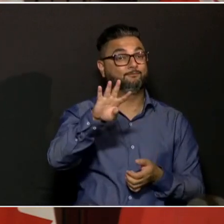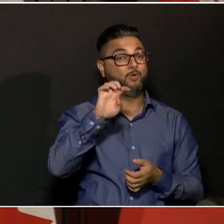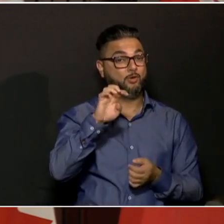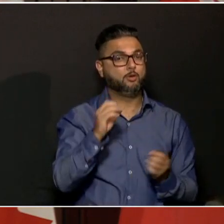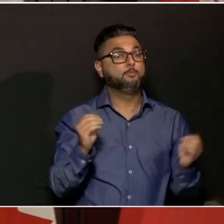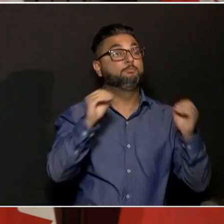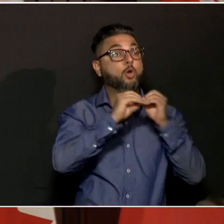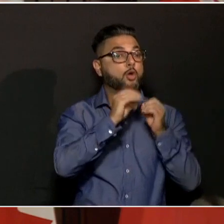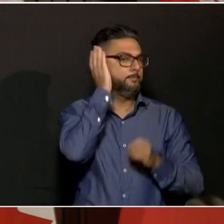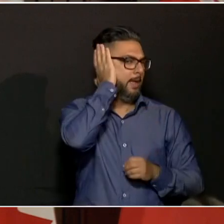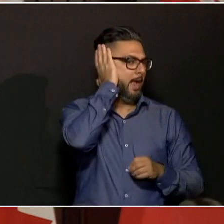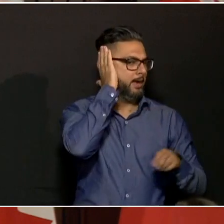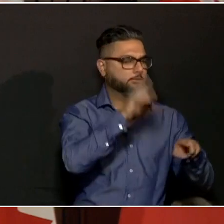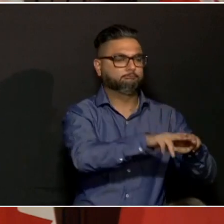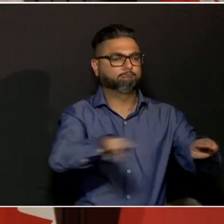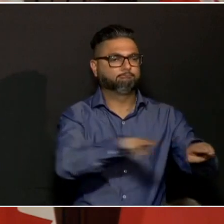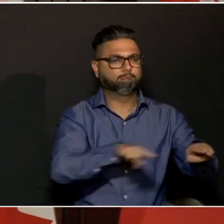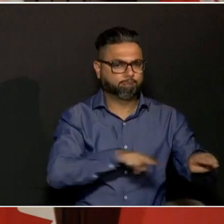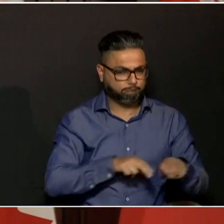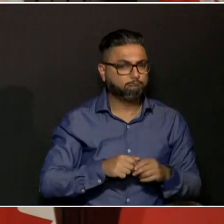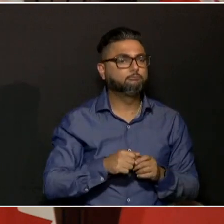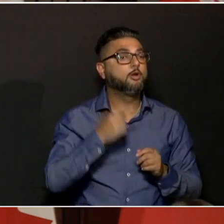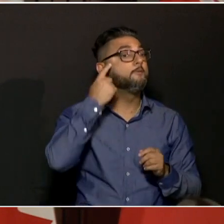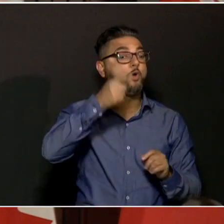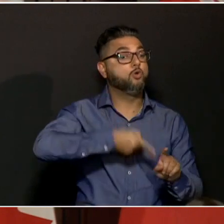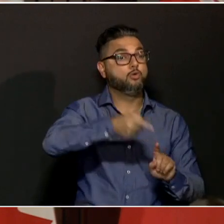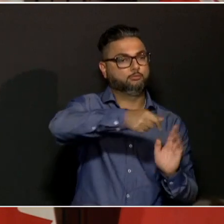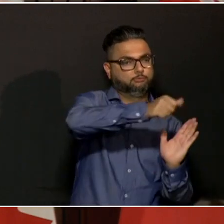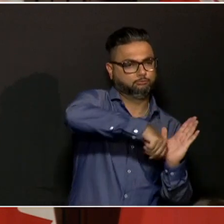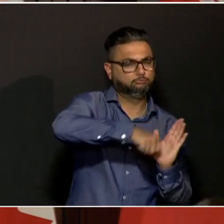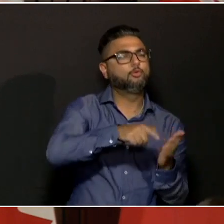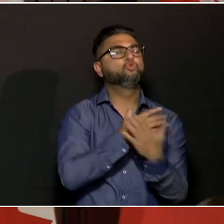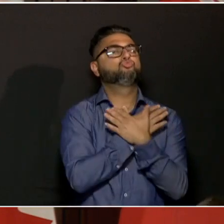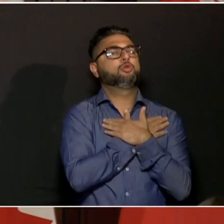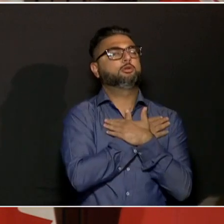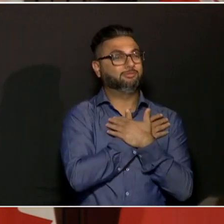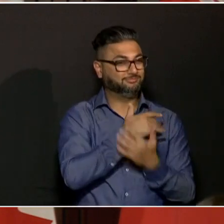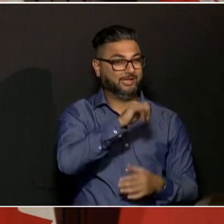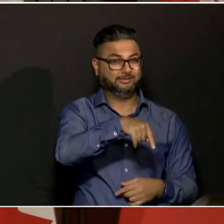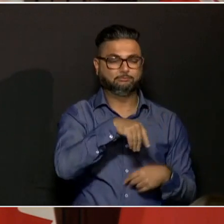for surgeries. We know every additional hospital